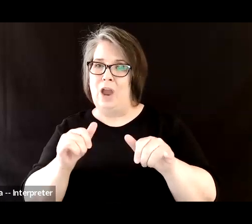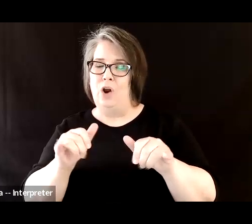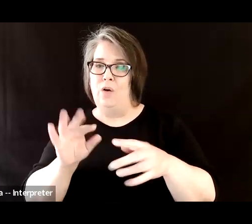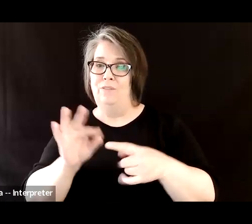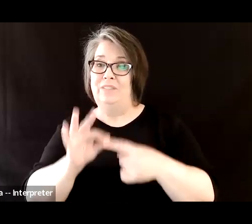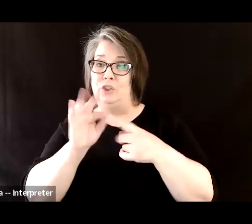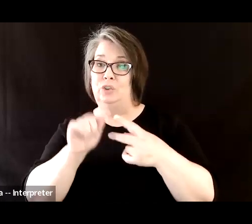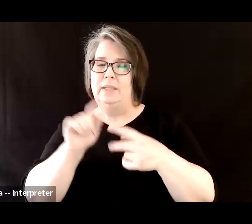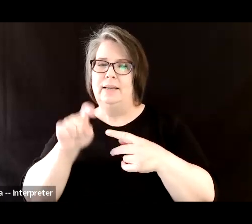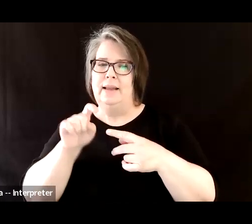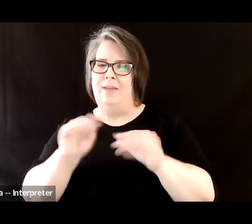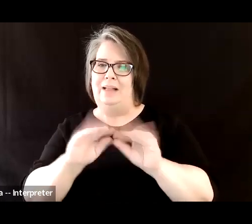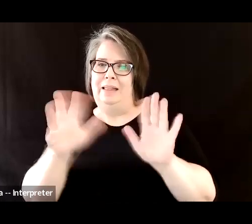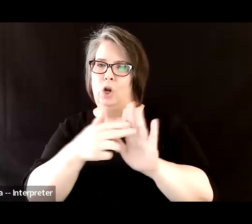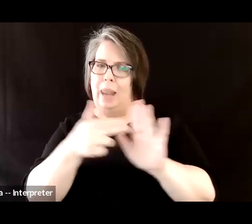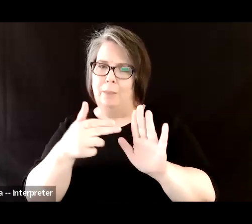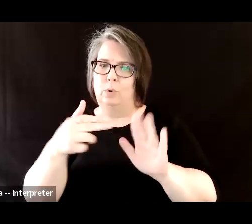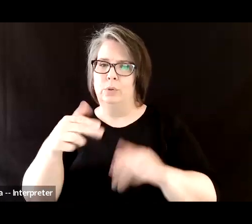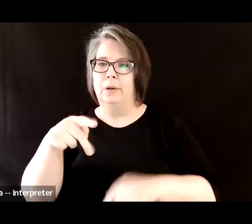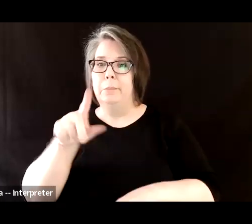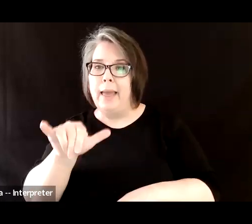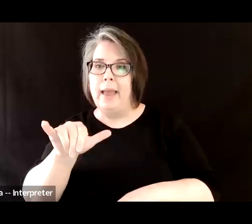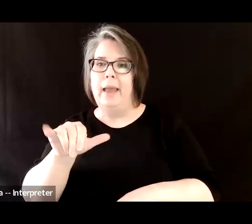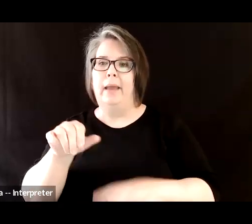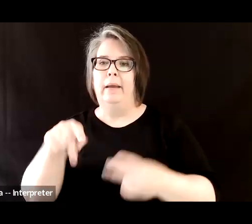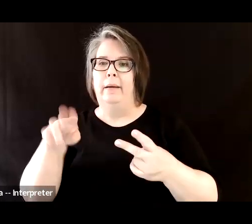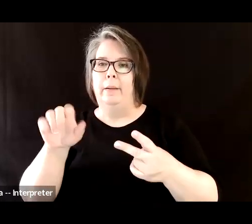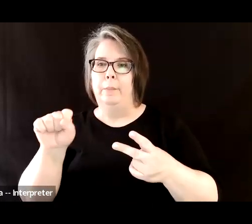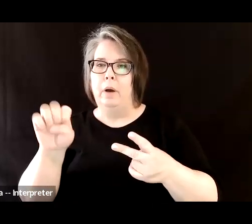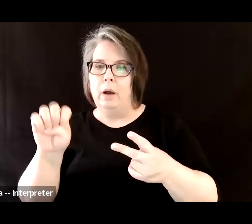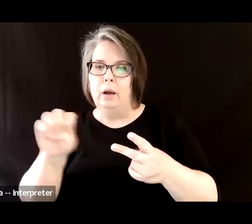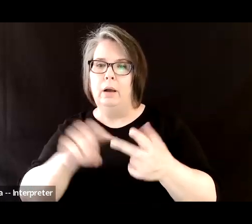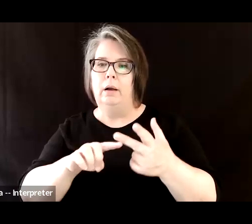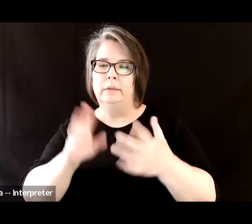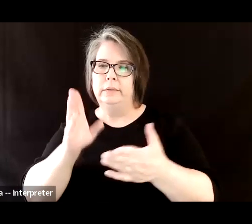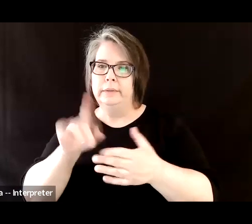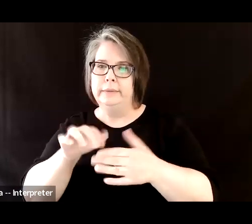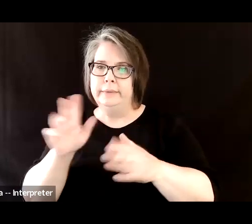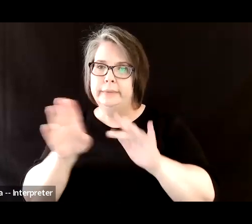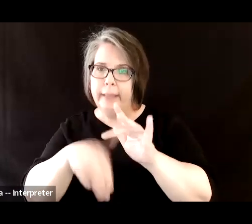have clear labels like play, pause, stop, ACC button.